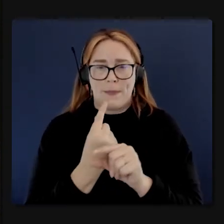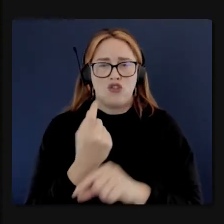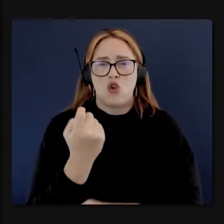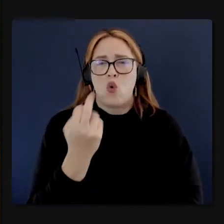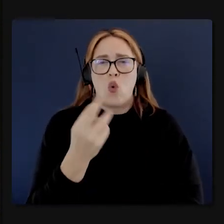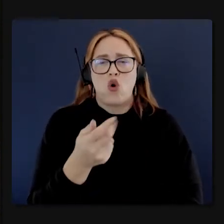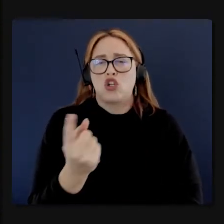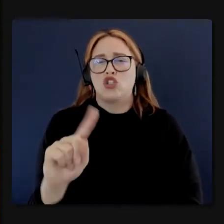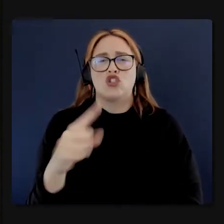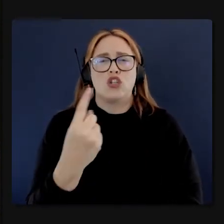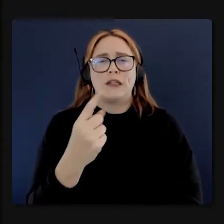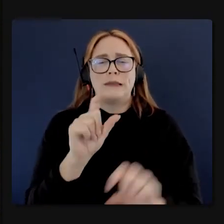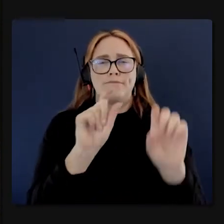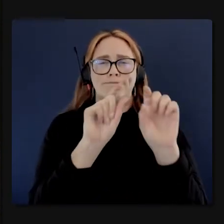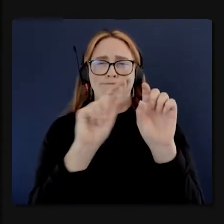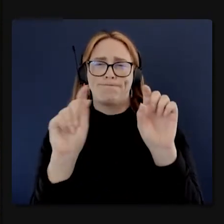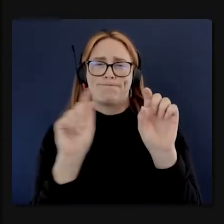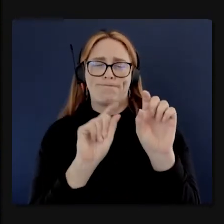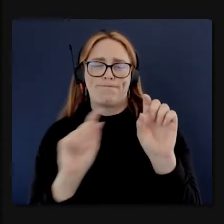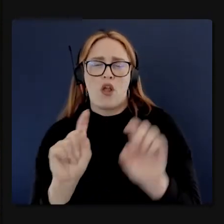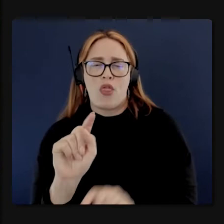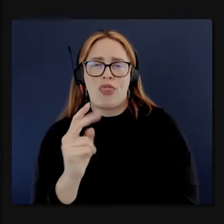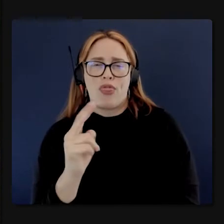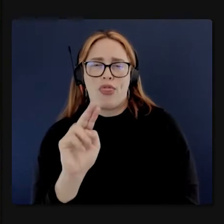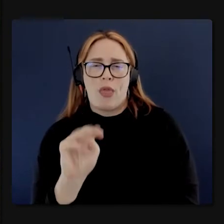or just to create thumbnails in an asset library.